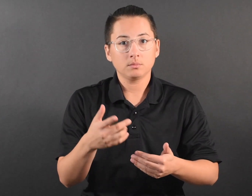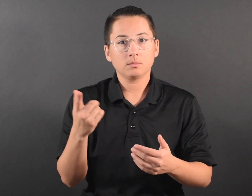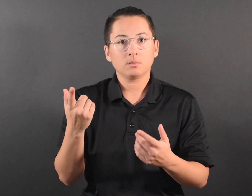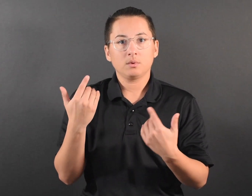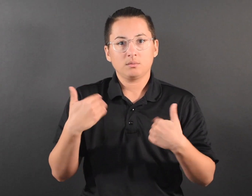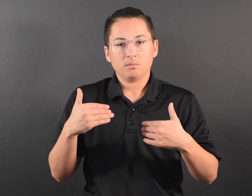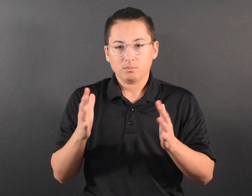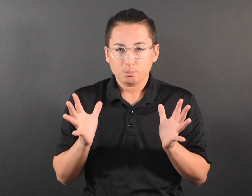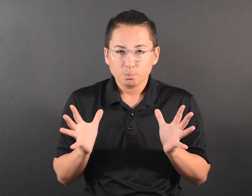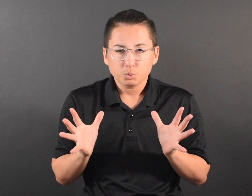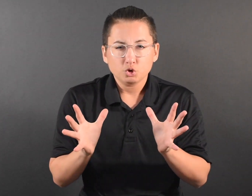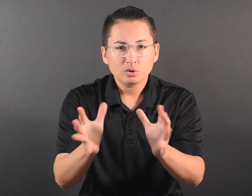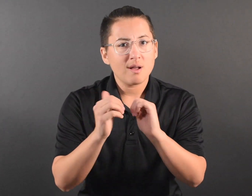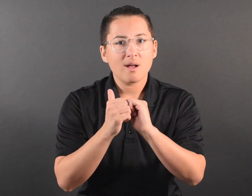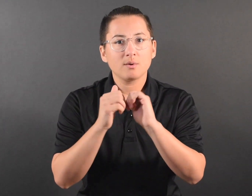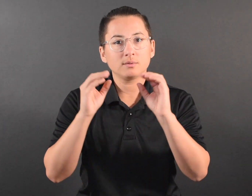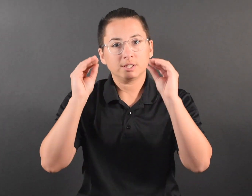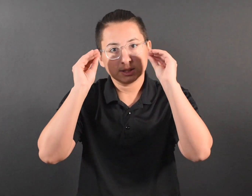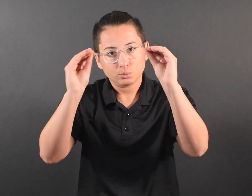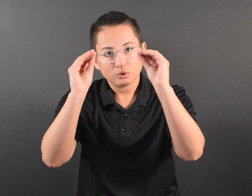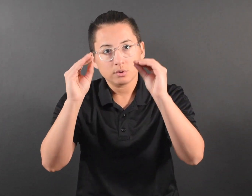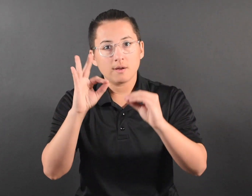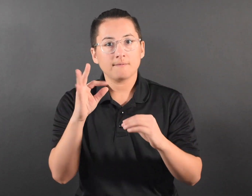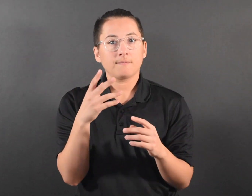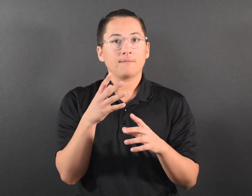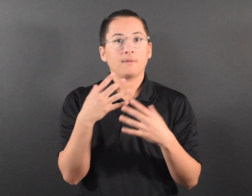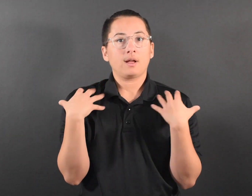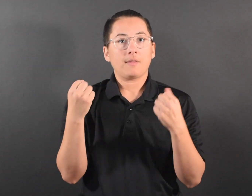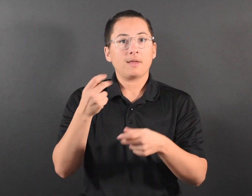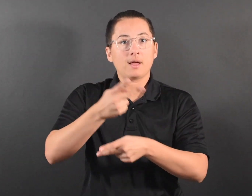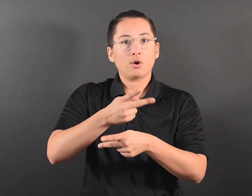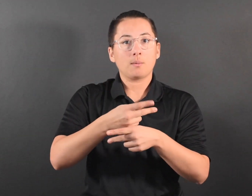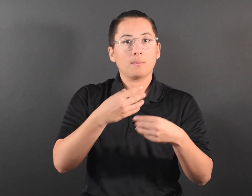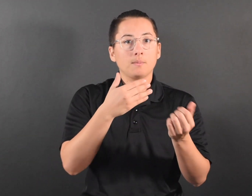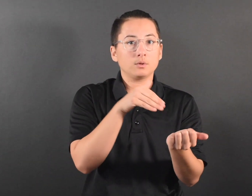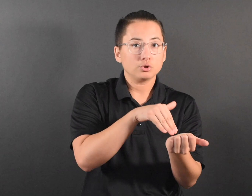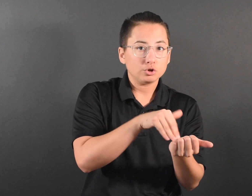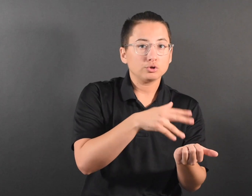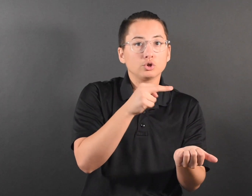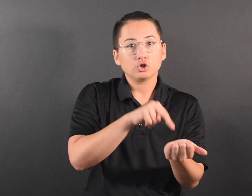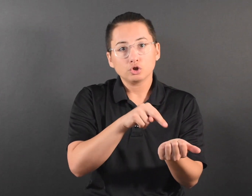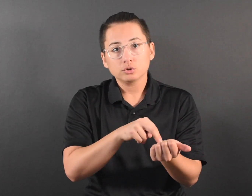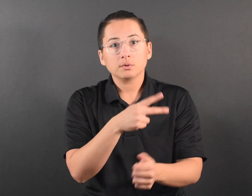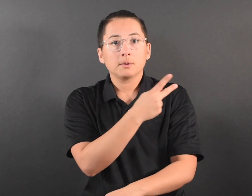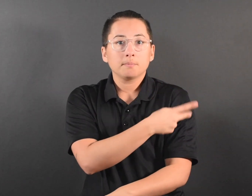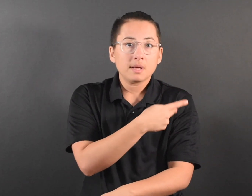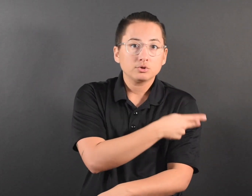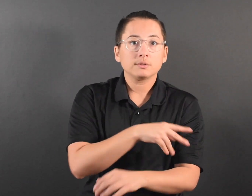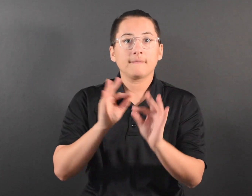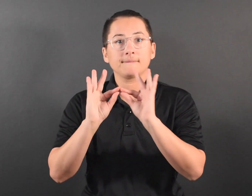antibiotic use has been driven by education of health care providers, patients, and families.